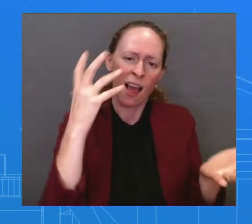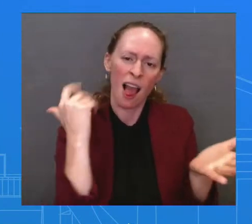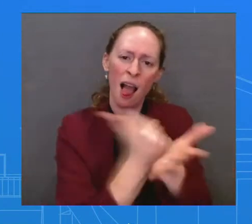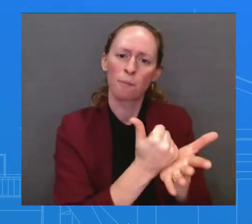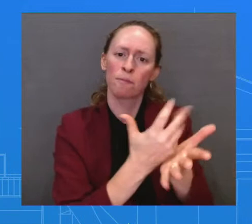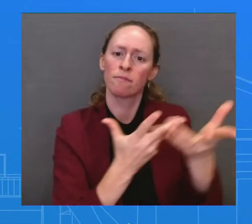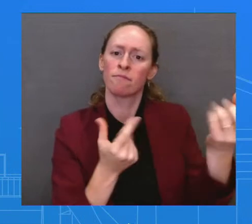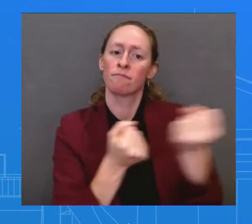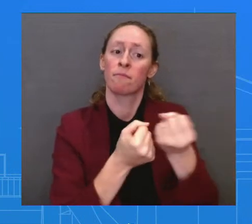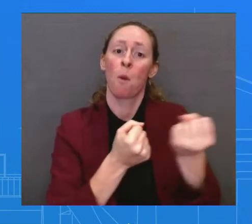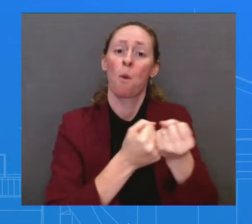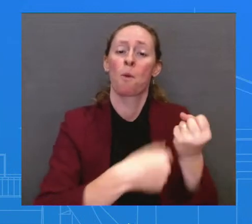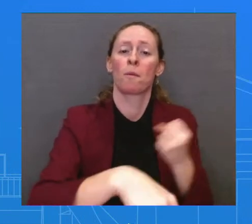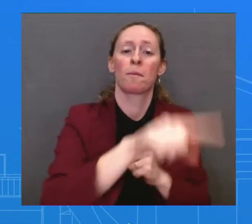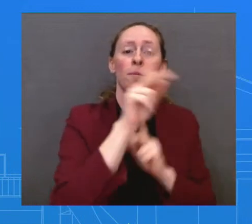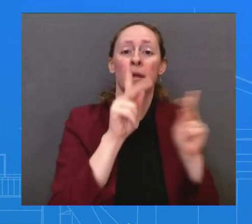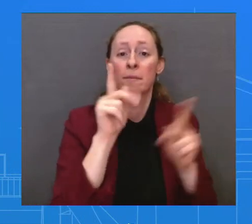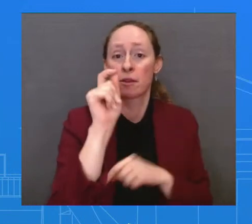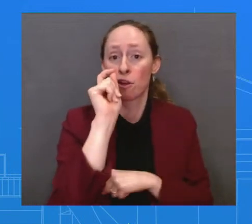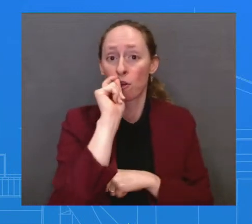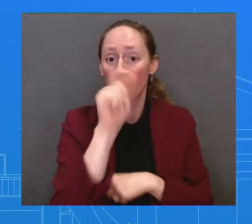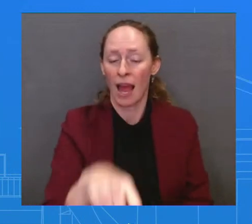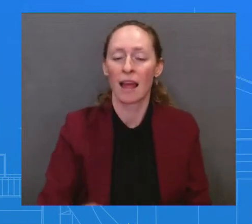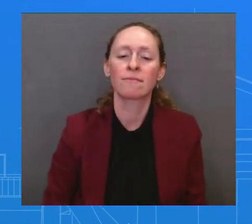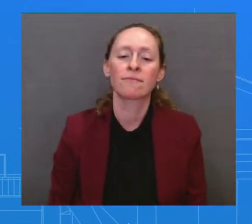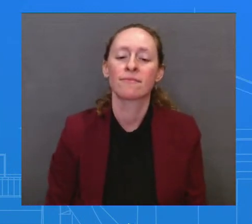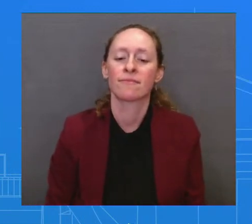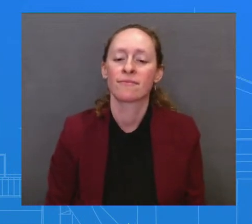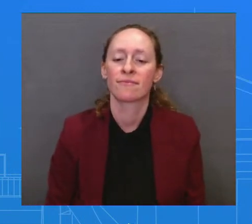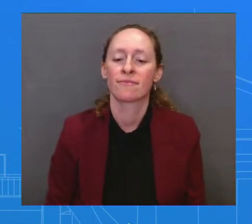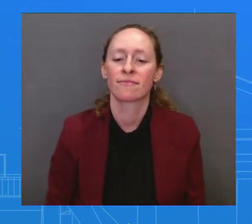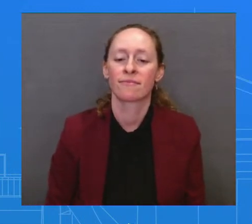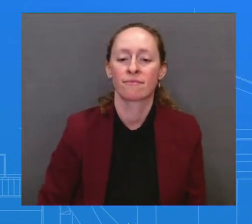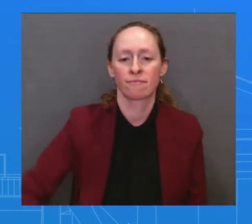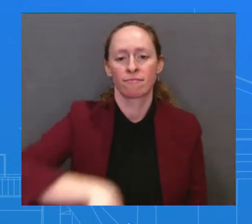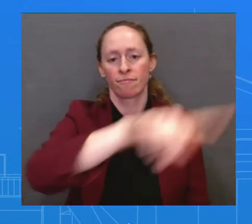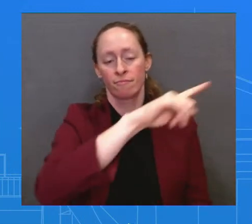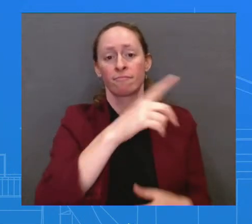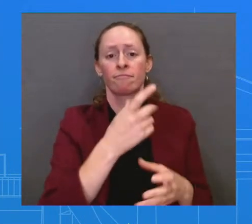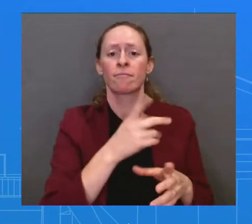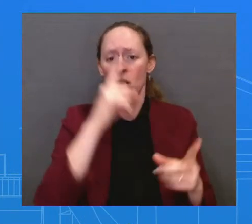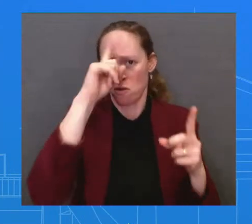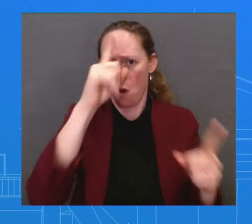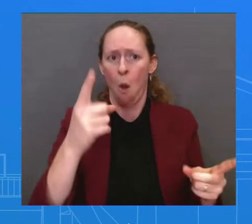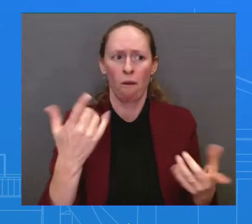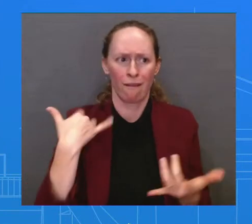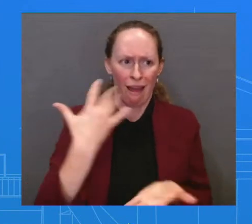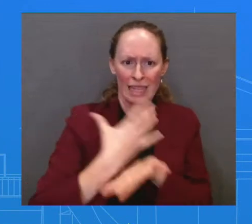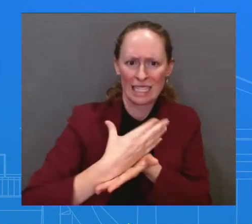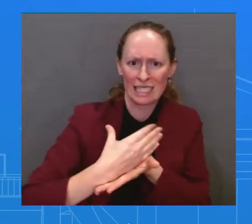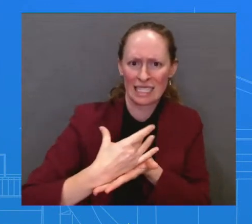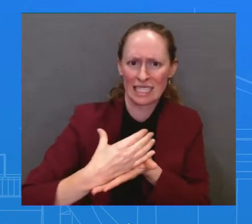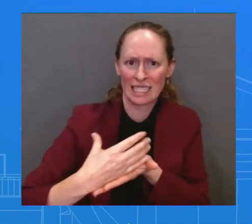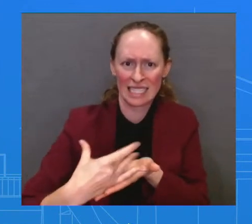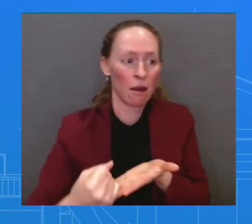harden its defenses ahead of what is likely to be a tough winter filled with renewed Russian attacks